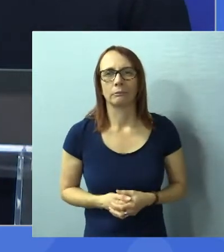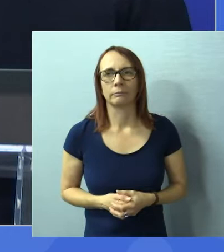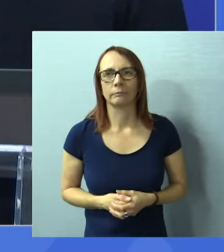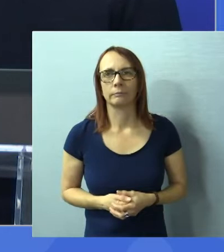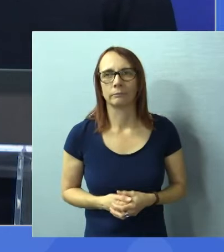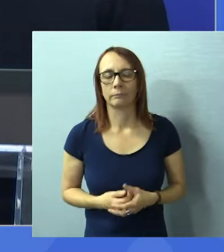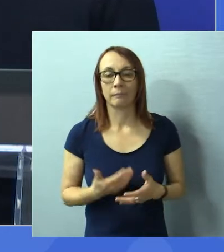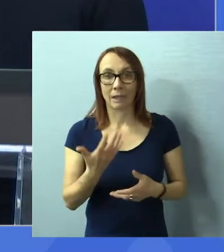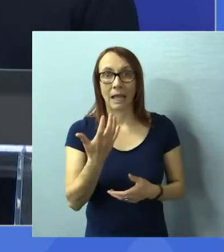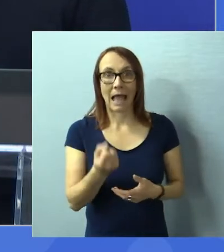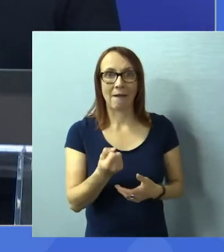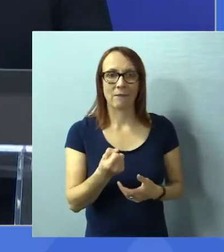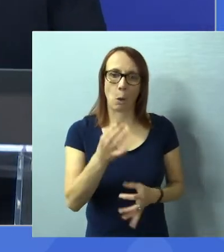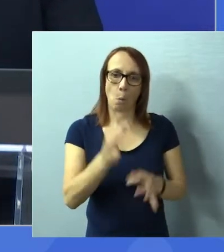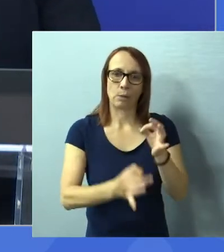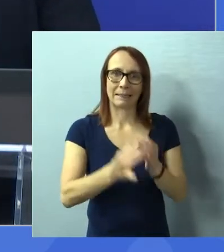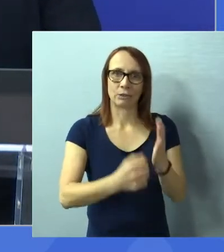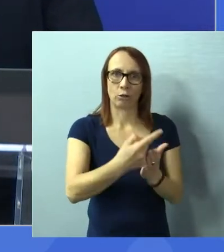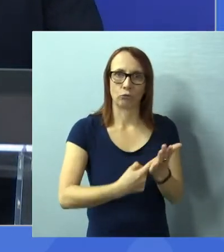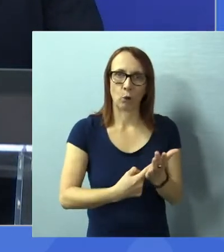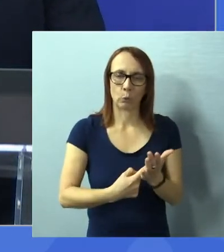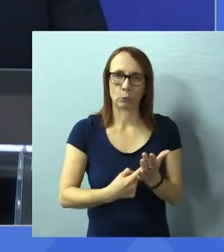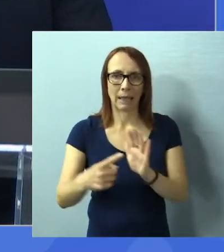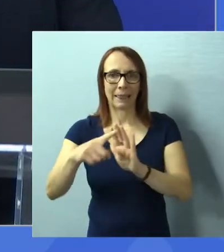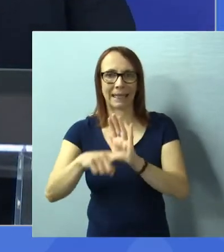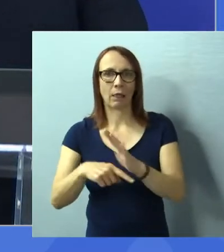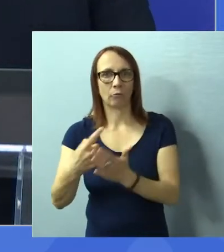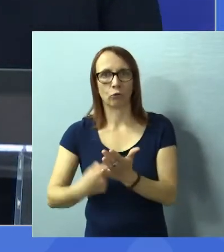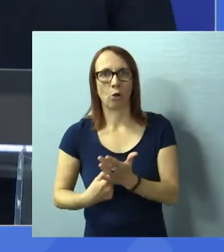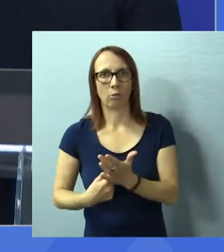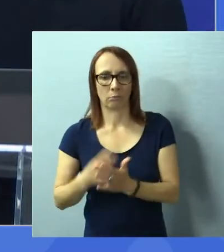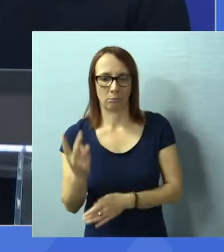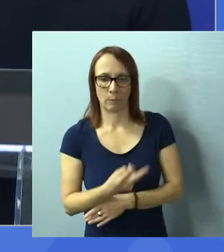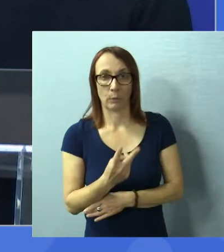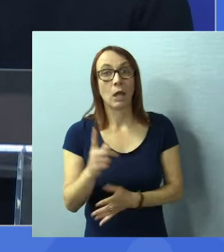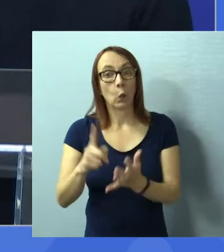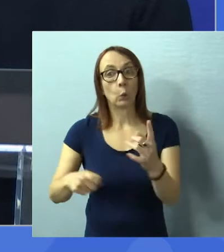and legal rules that regulate that the UK Parliament can legislate and devolved